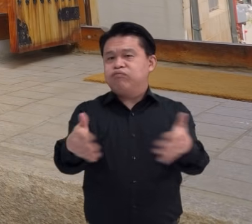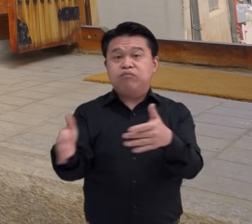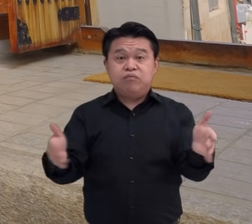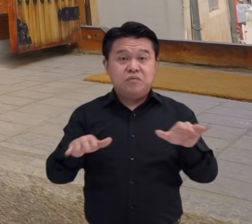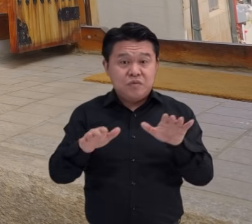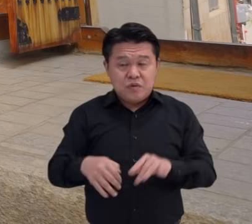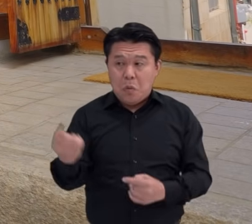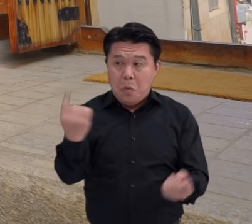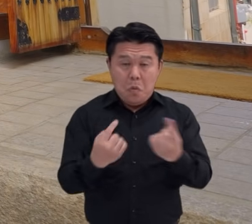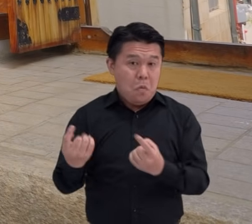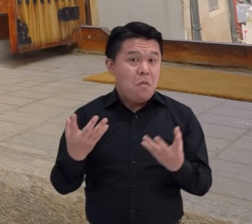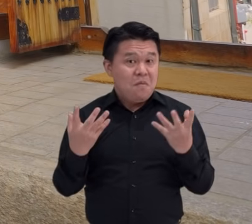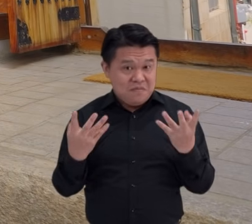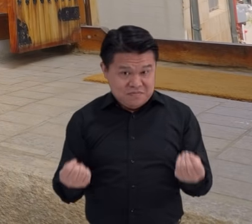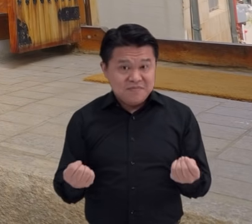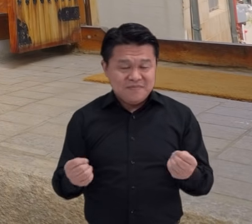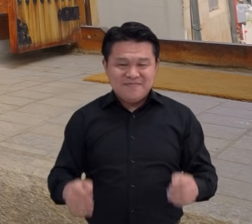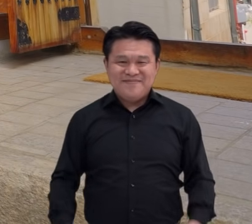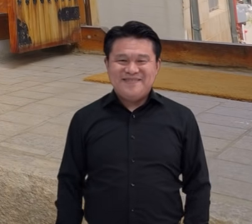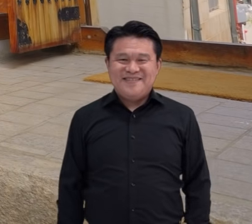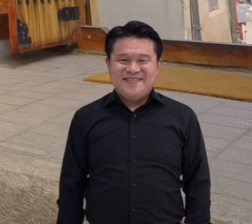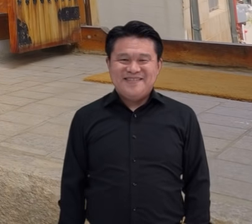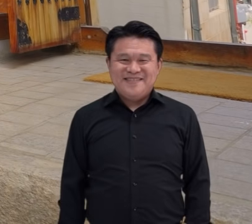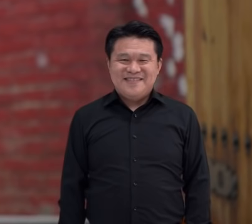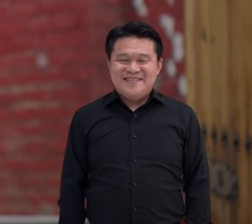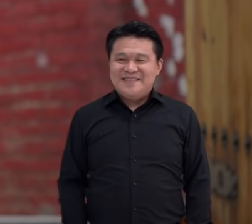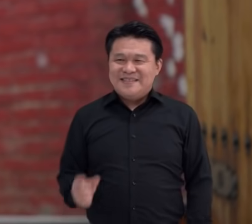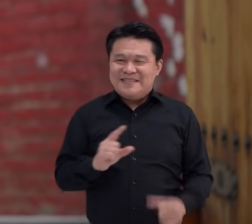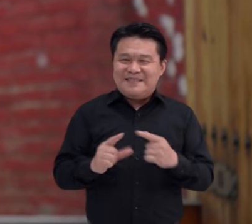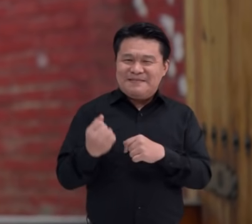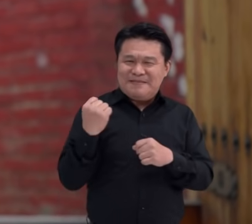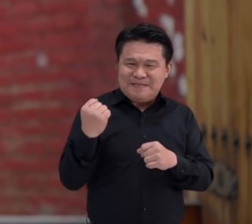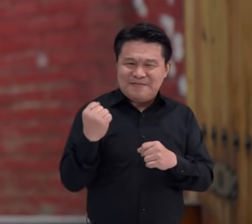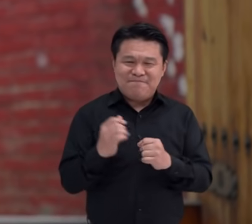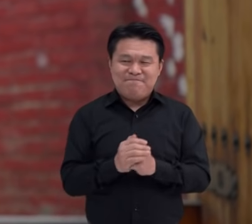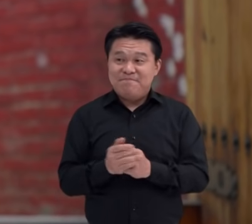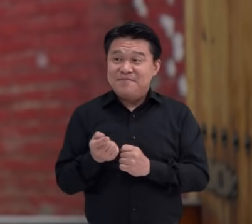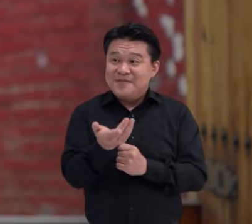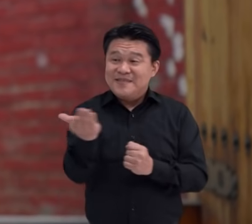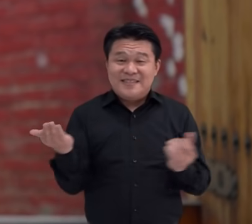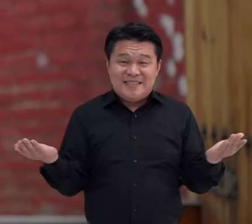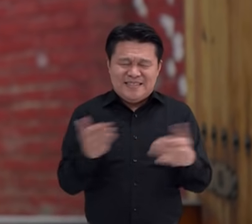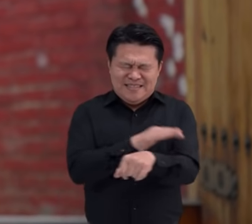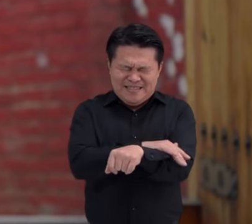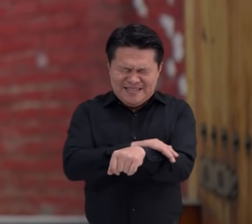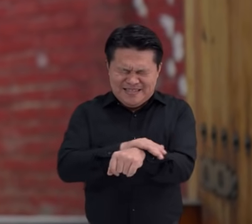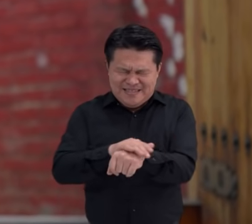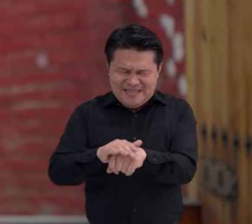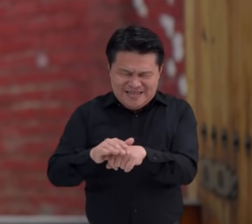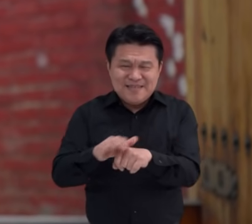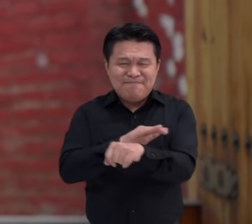which was really empty last year. I hope everyone will continue to hang in there until life goes back to normal.